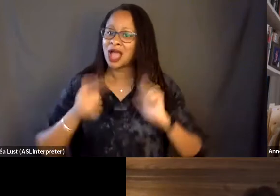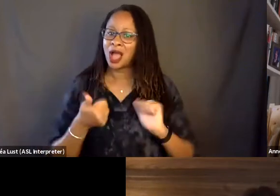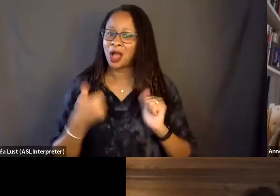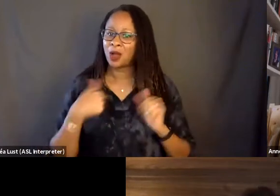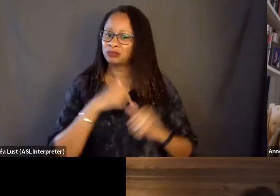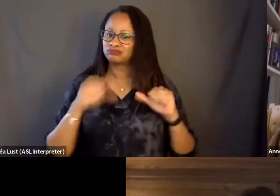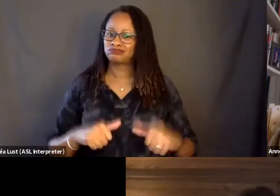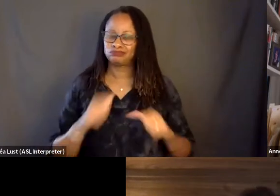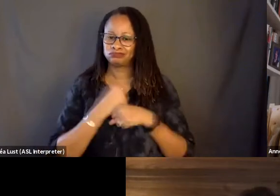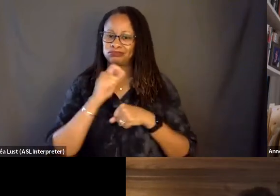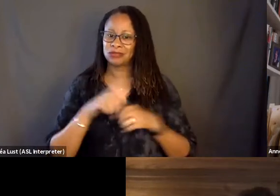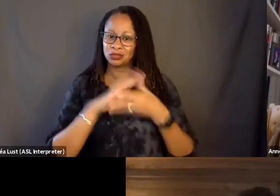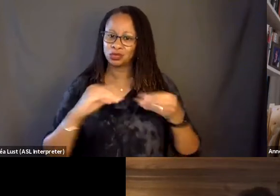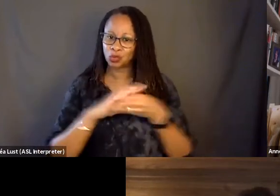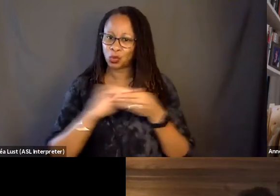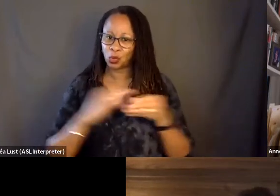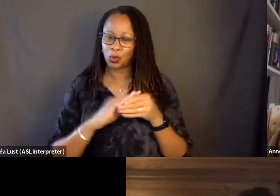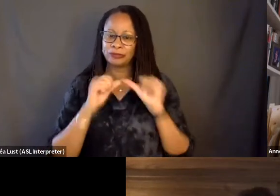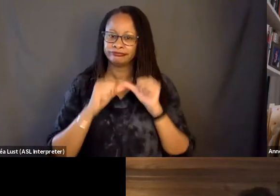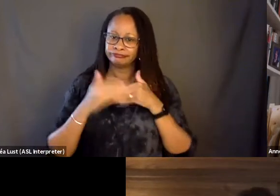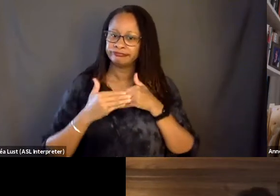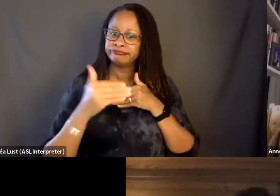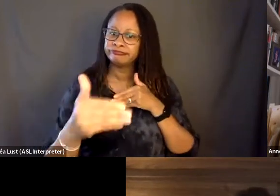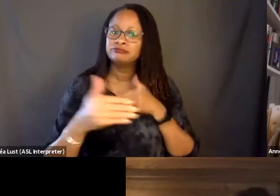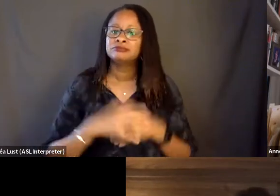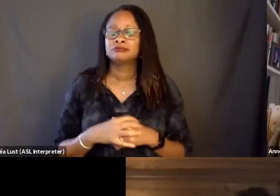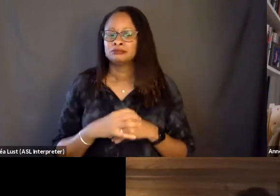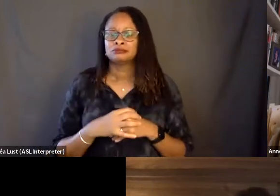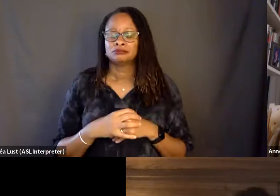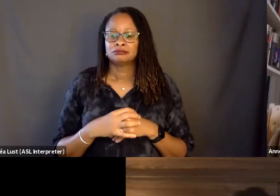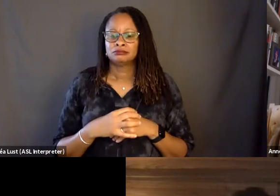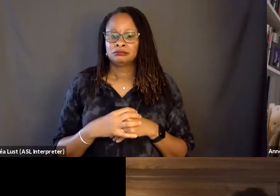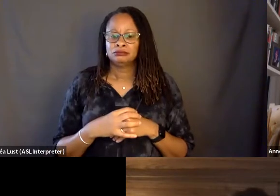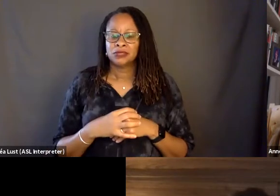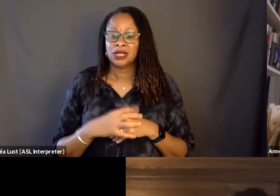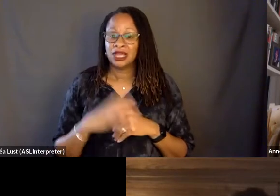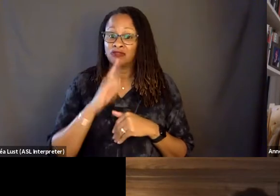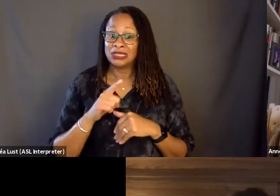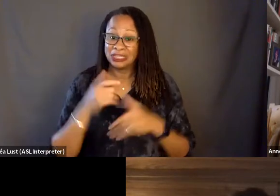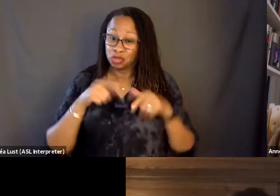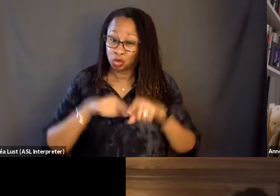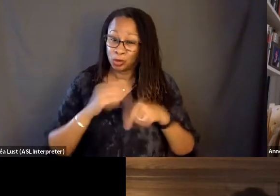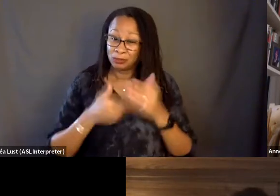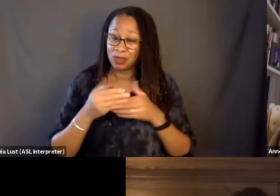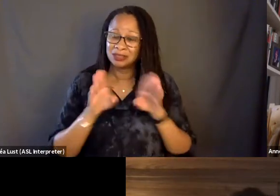this story going forward, and keep unveiling portions